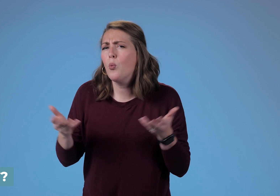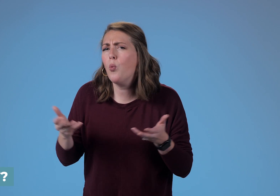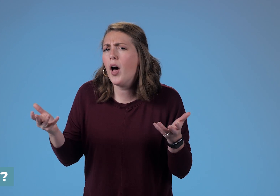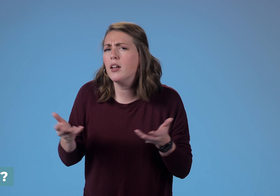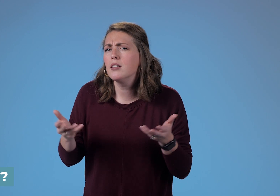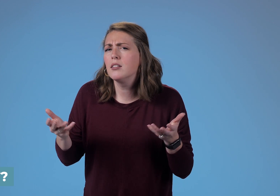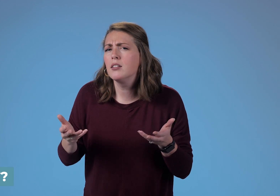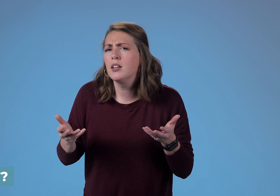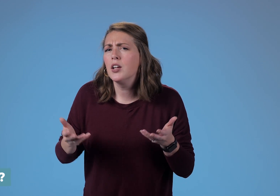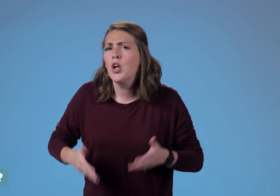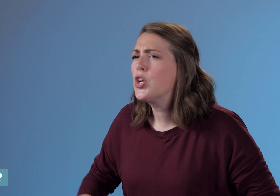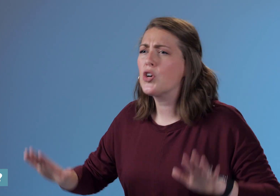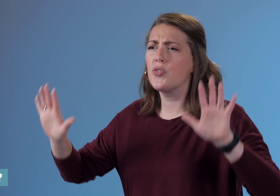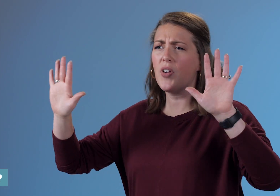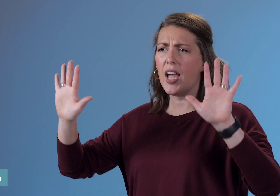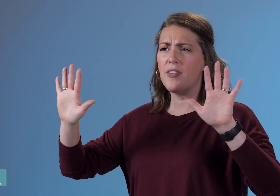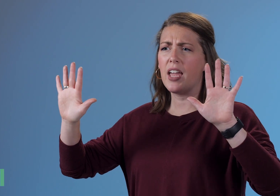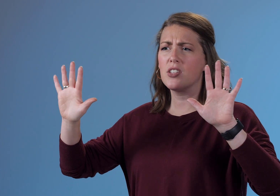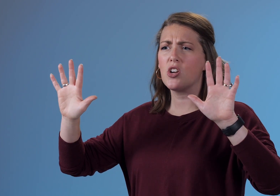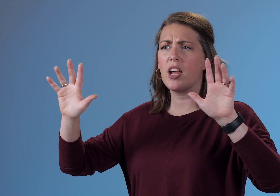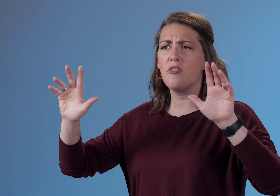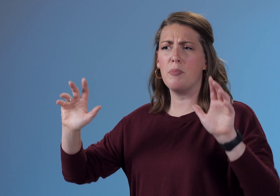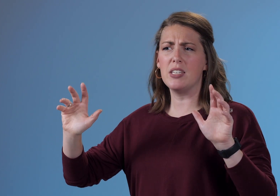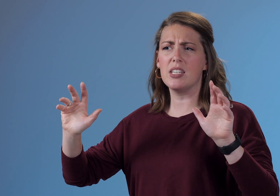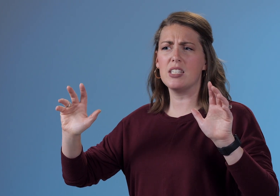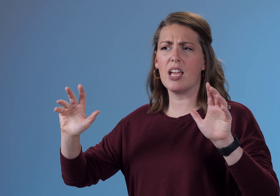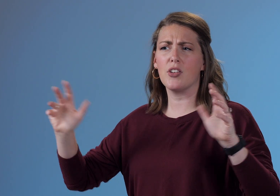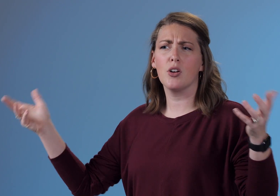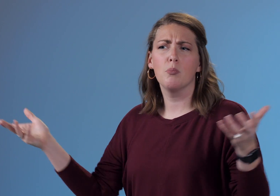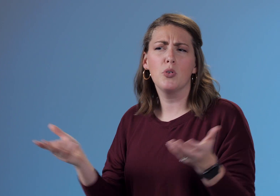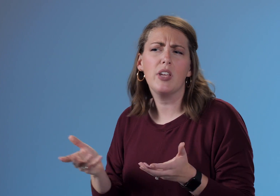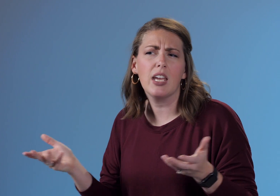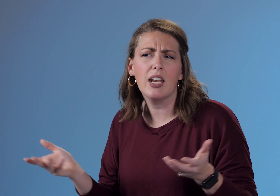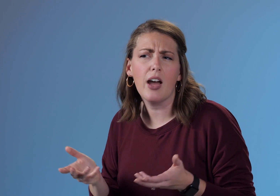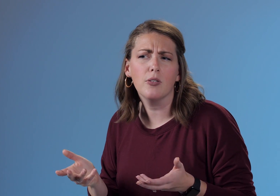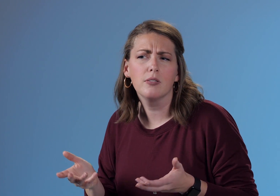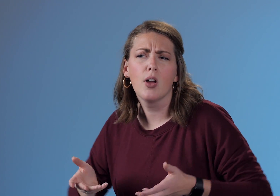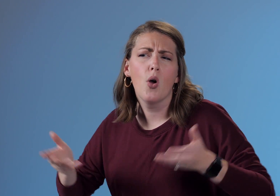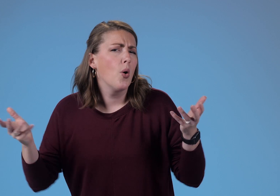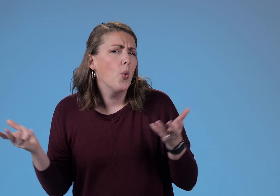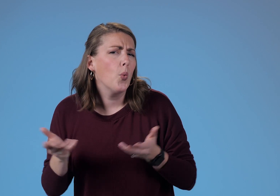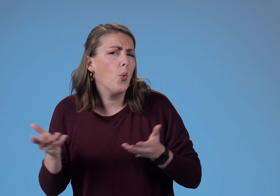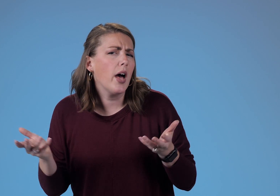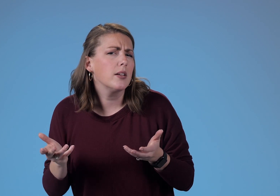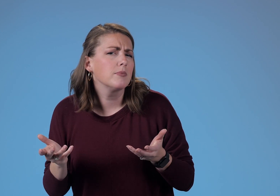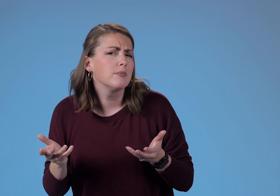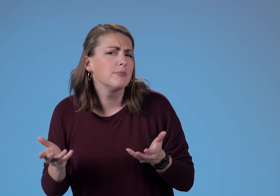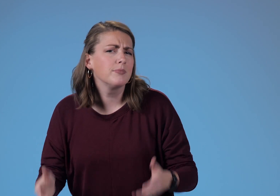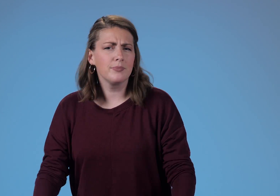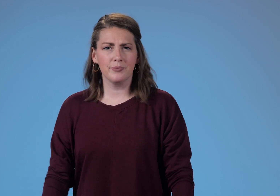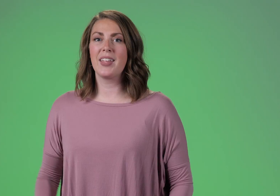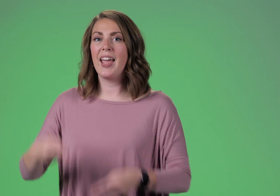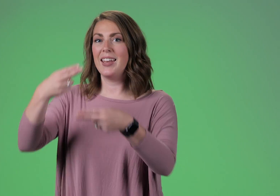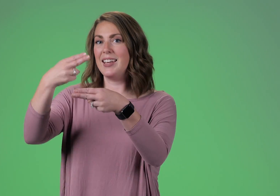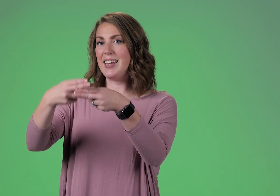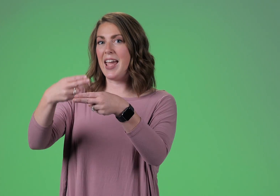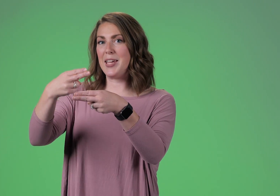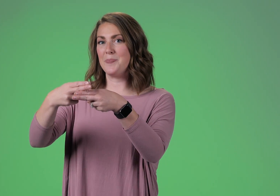what,' your '5' hands are kind of bent in together moving in and out 'what.' 'Name, name,'